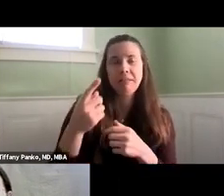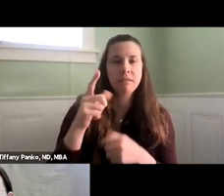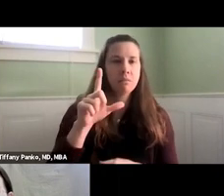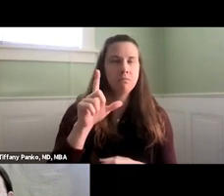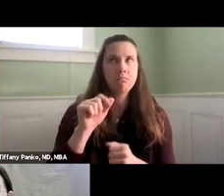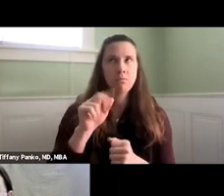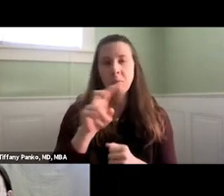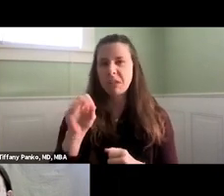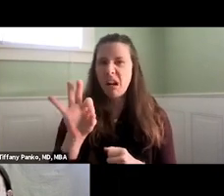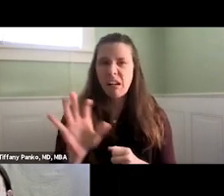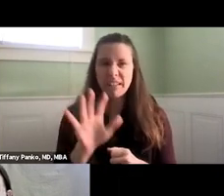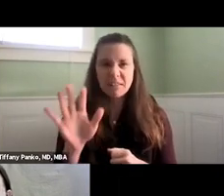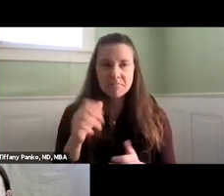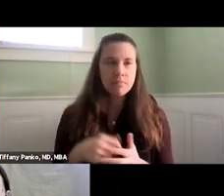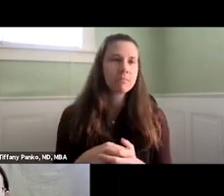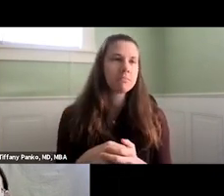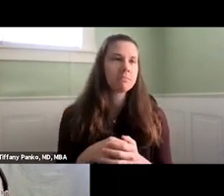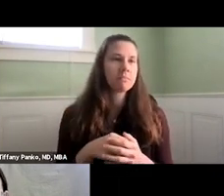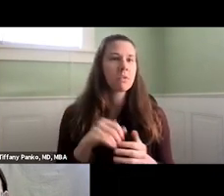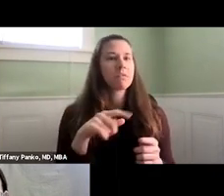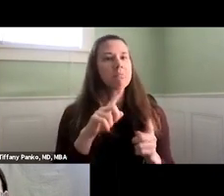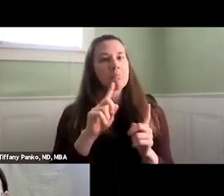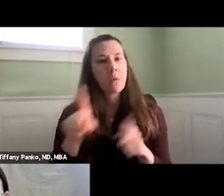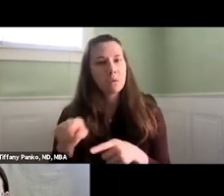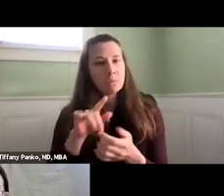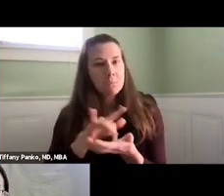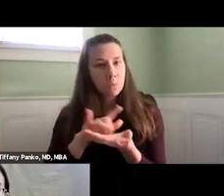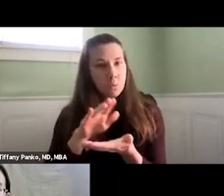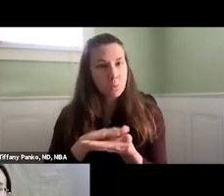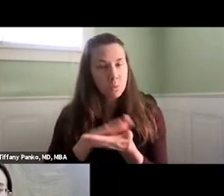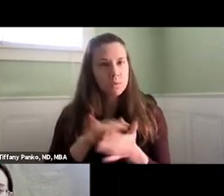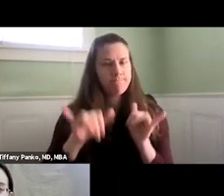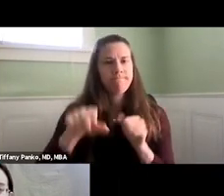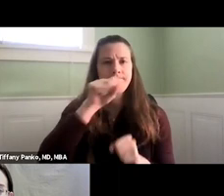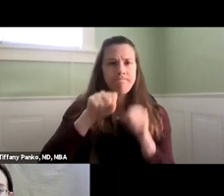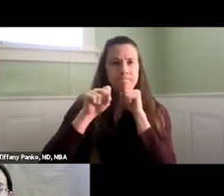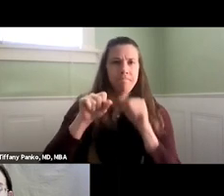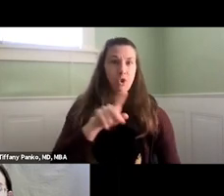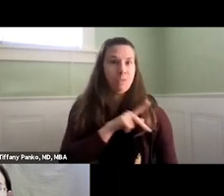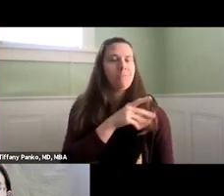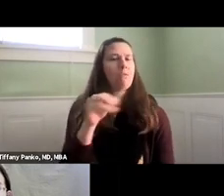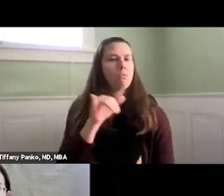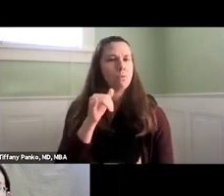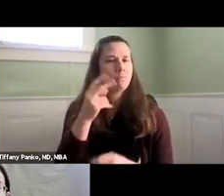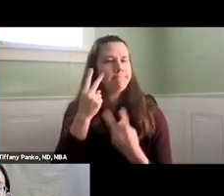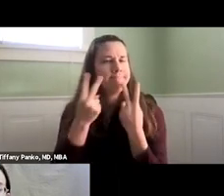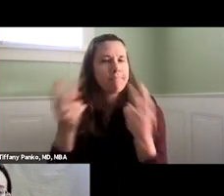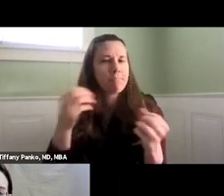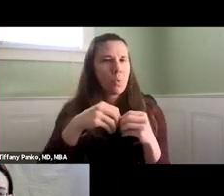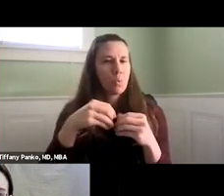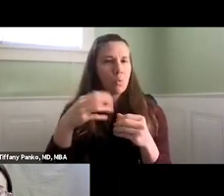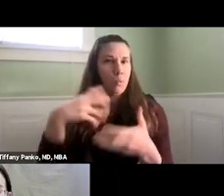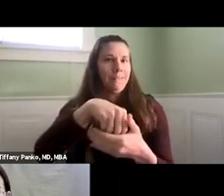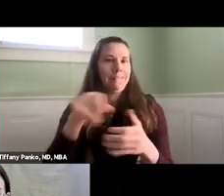the realm of public health research since around 2009. In medical school, I faced many